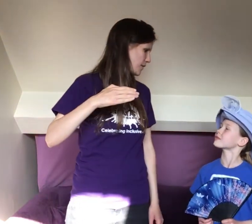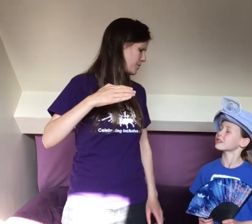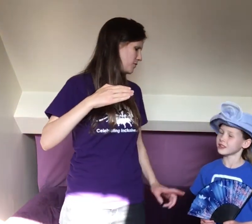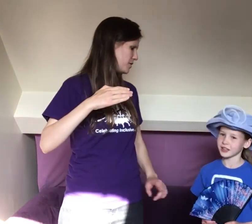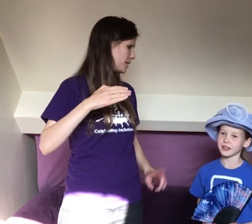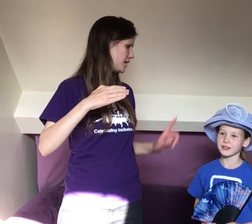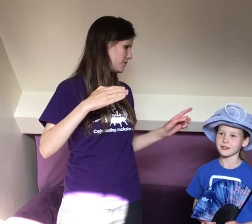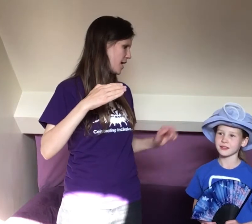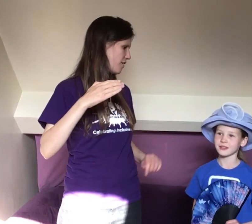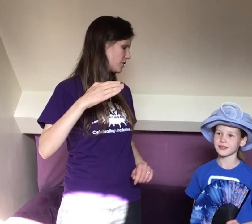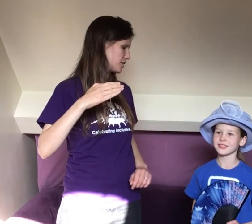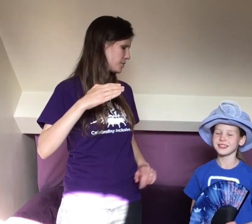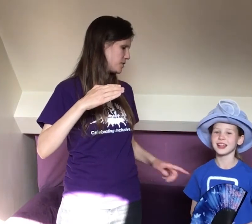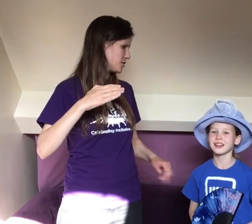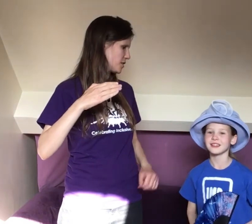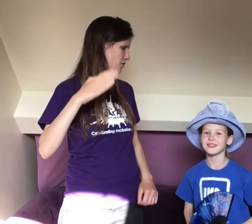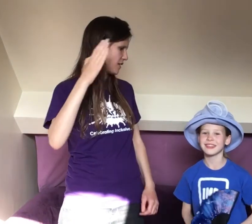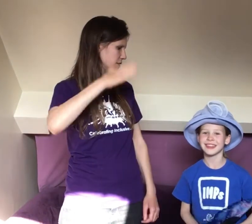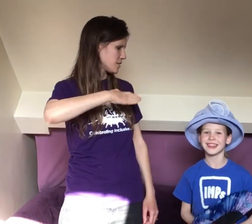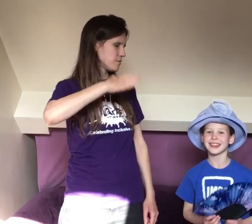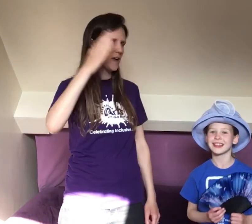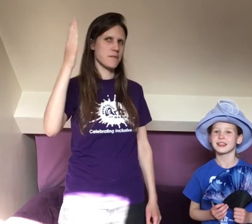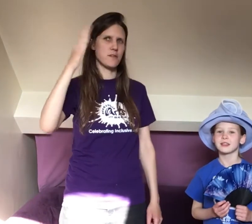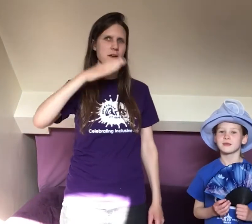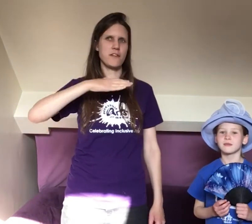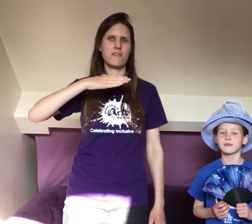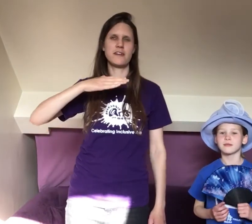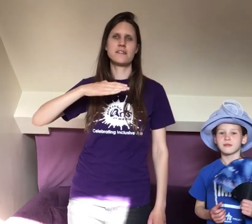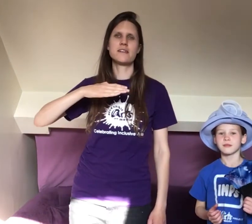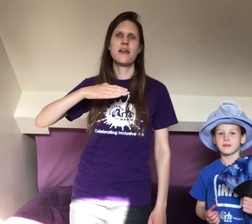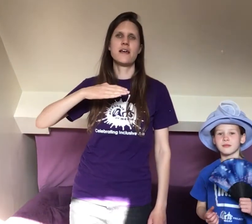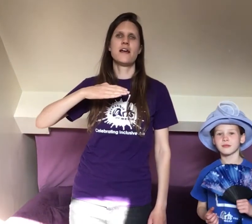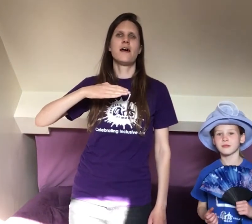I mean from the beginning of the hat verse but using our fans, yeah? So waving our fans.